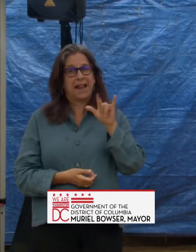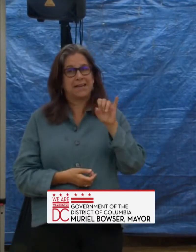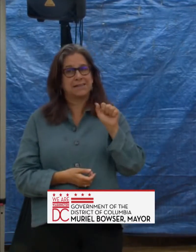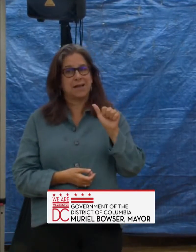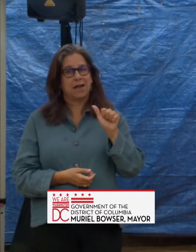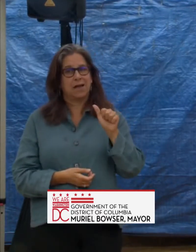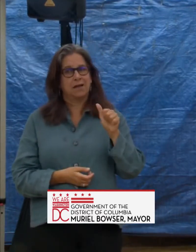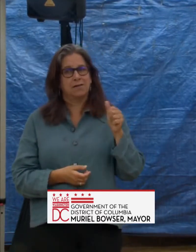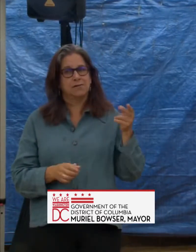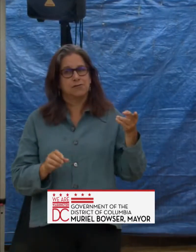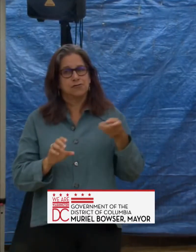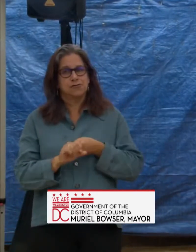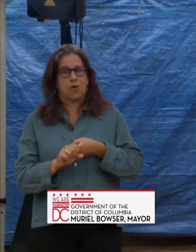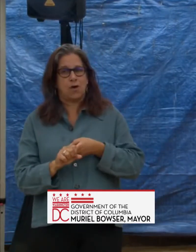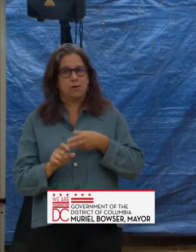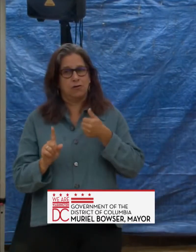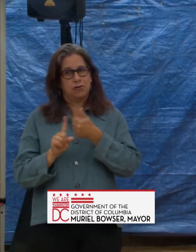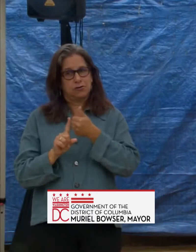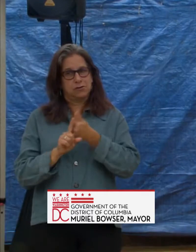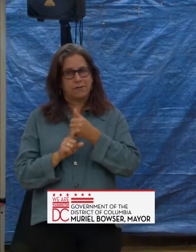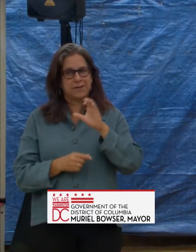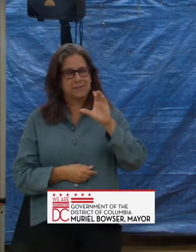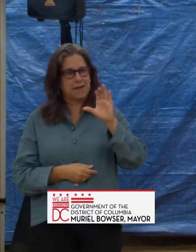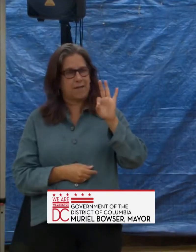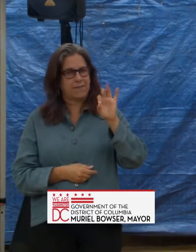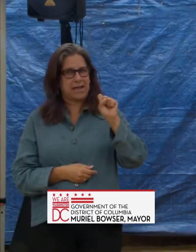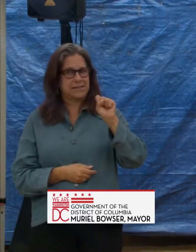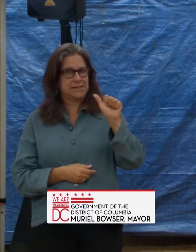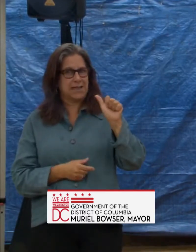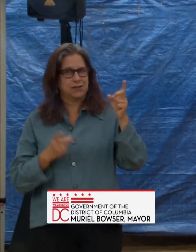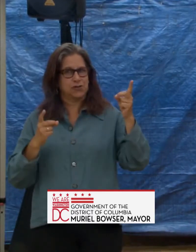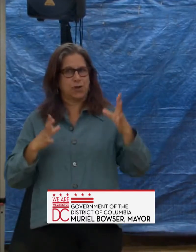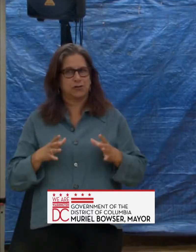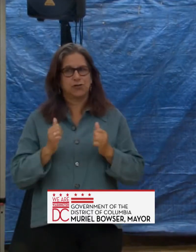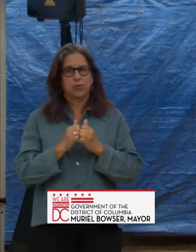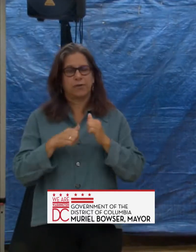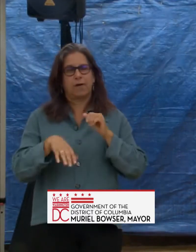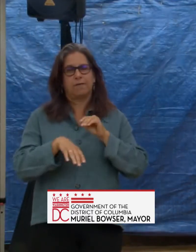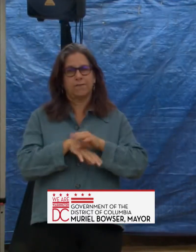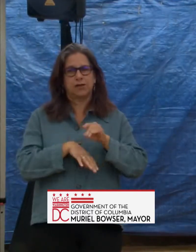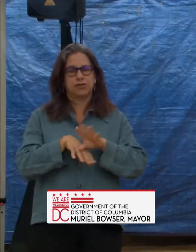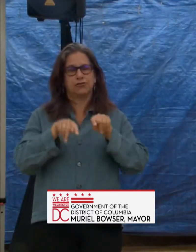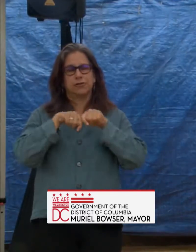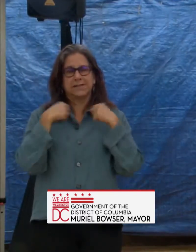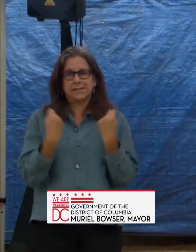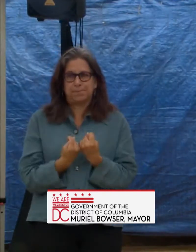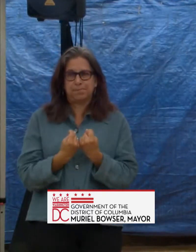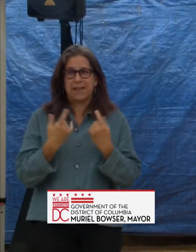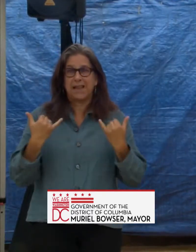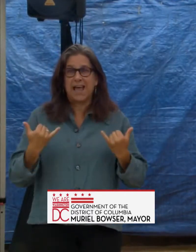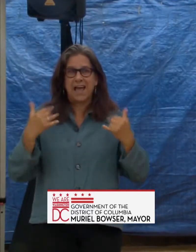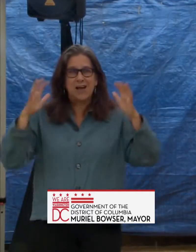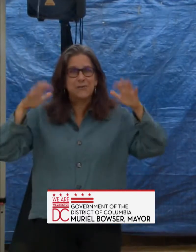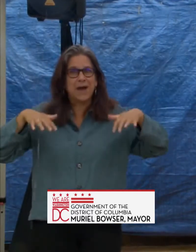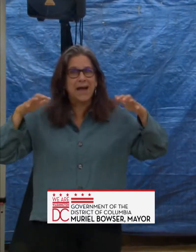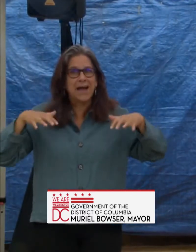DIRECTOR AND CO-CHAIR OF THE WARD 4 ADVISORY TEAM. SO IT'S A RAINY DAY, BUT A JOYFUL ONE, ISN'T IT?